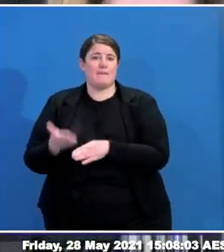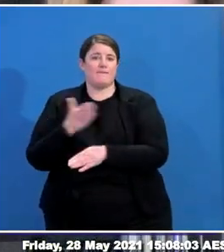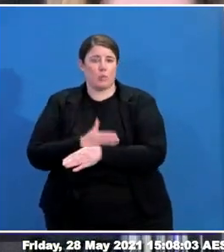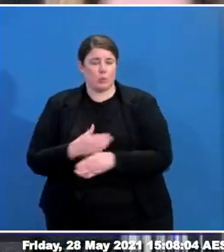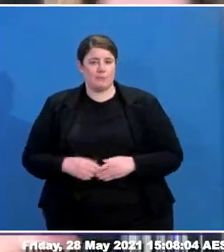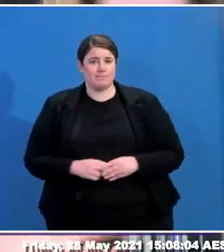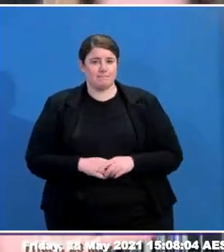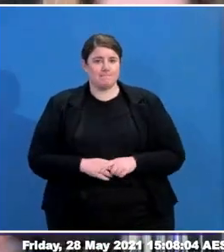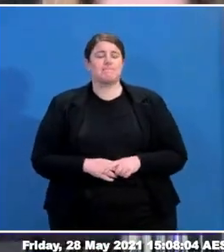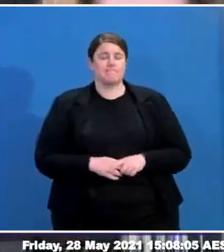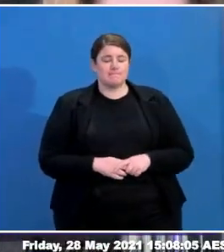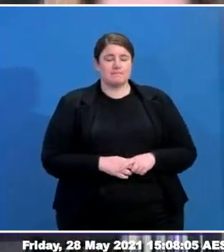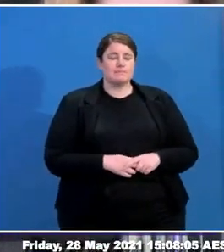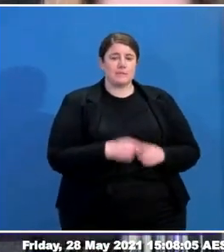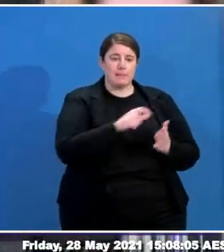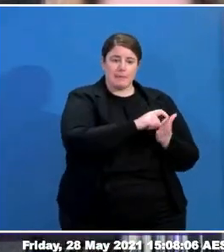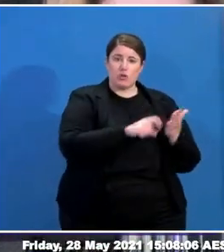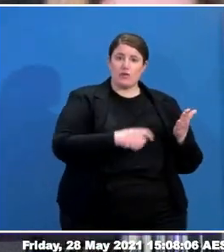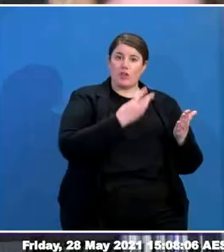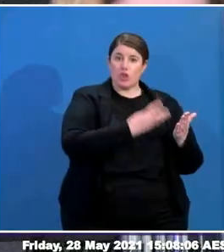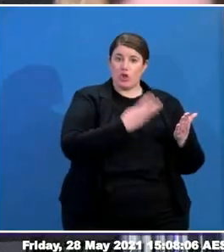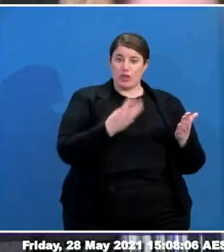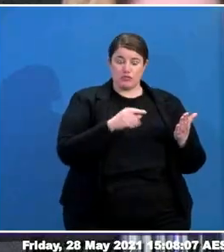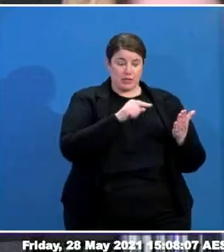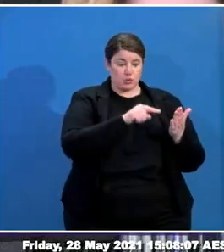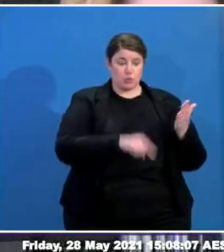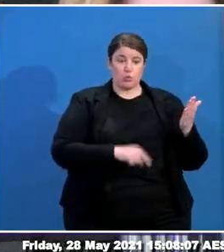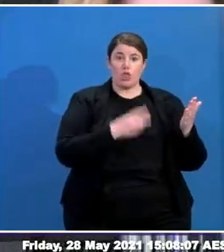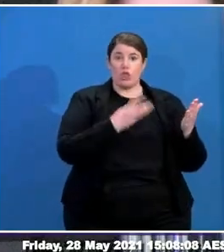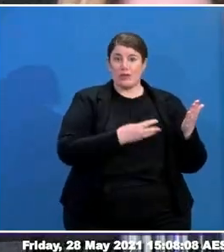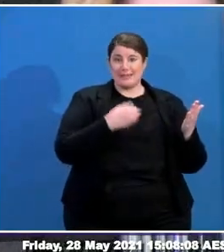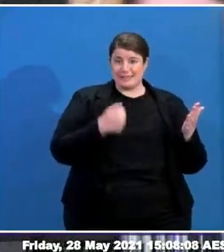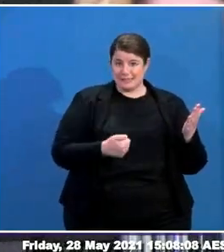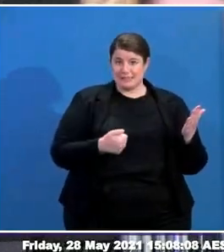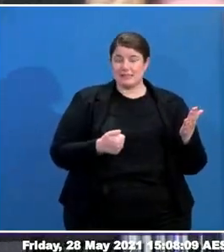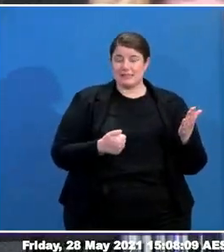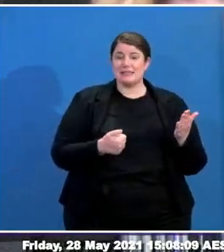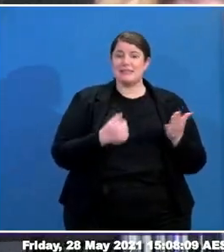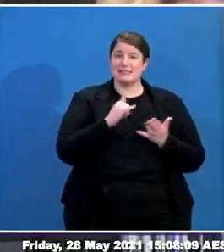And then you tell us at paragraph 33 to 36 of that statement that Sunnyfield